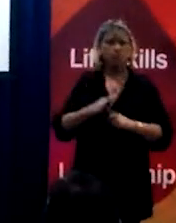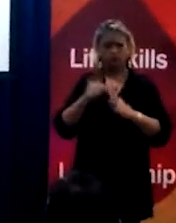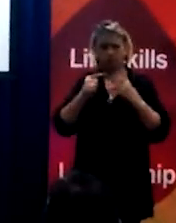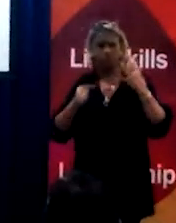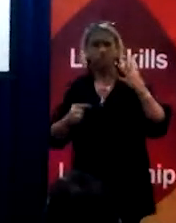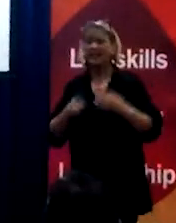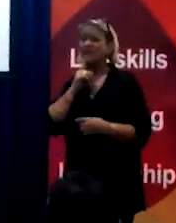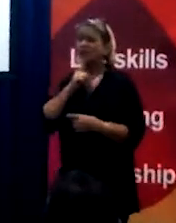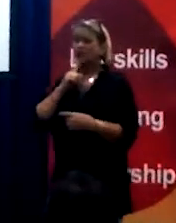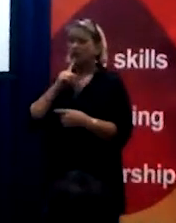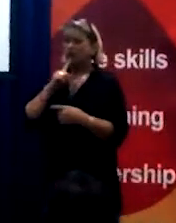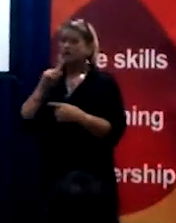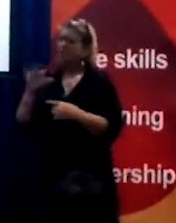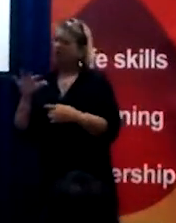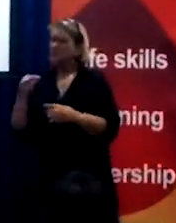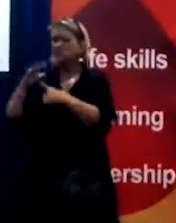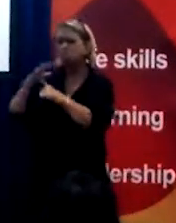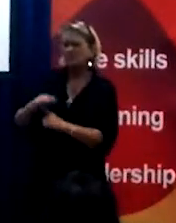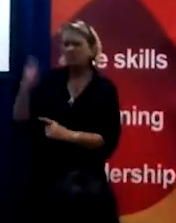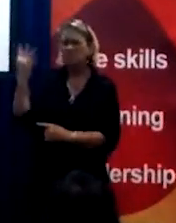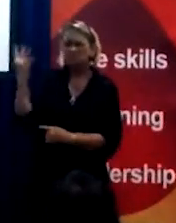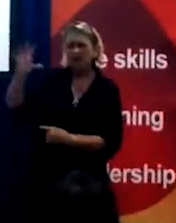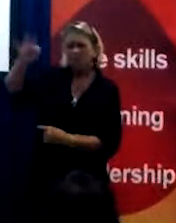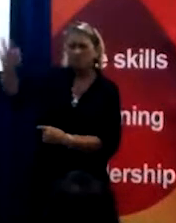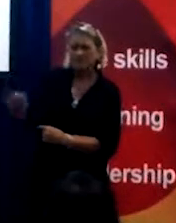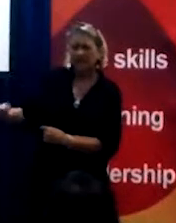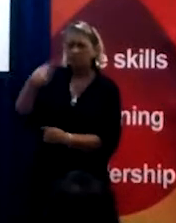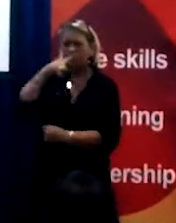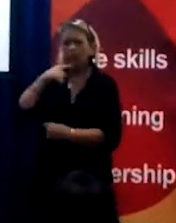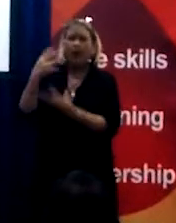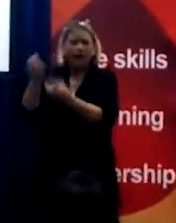Hearing population, in something like depression, there’s about 15% of people experience that.